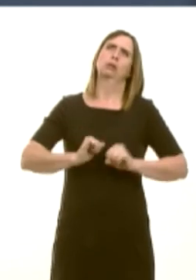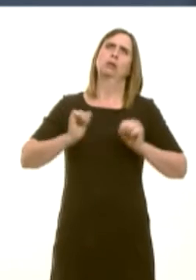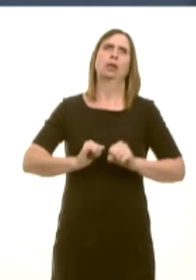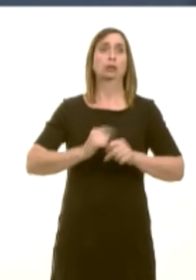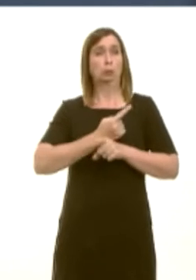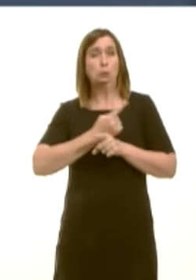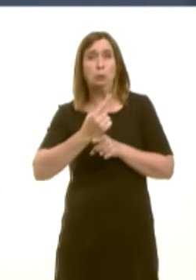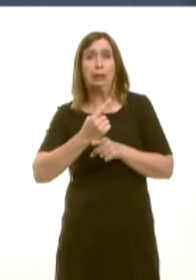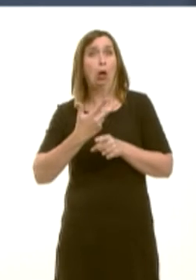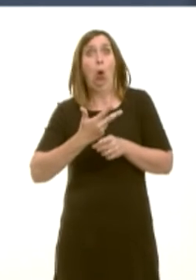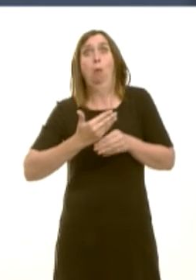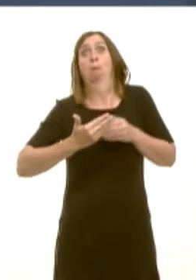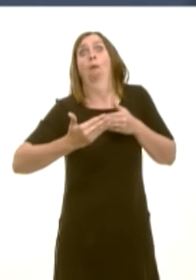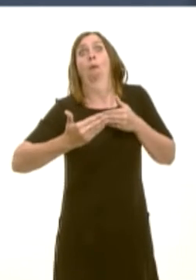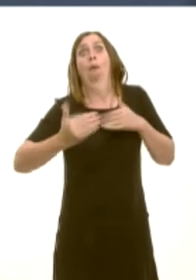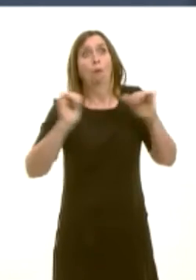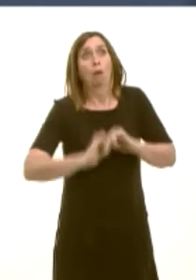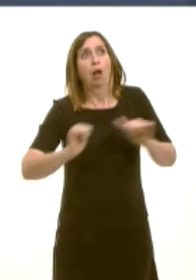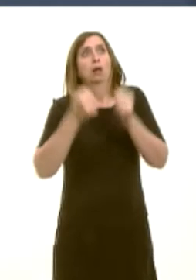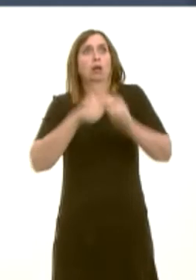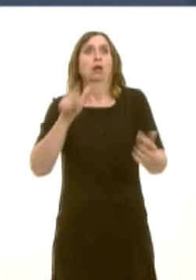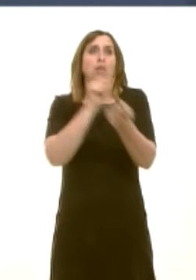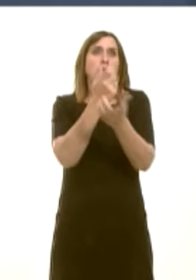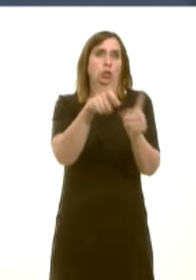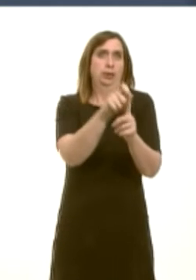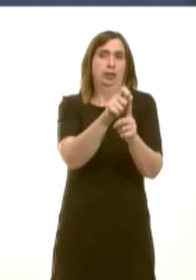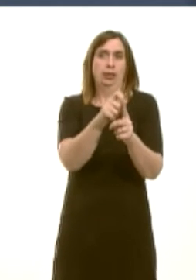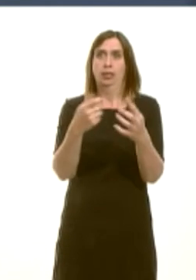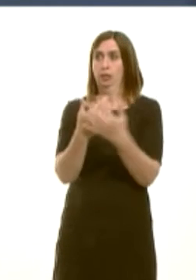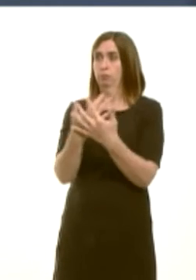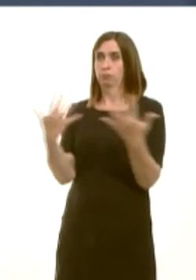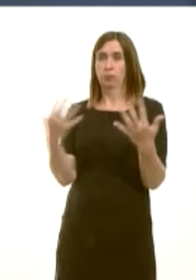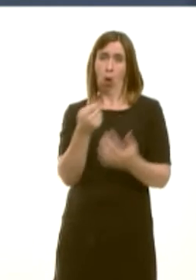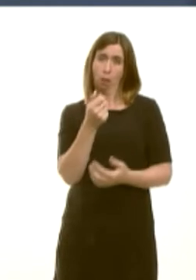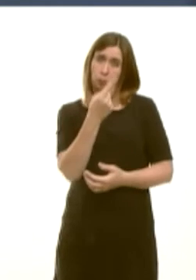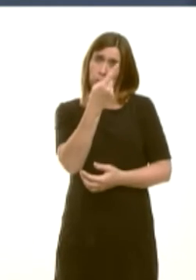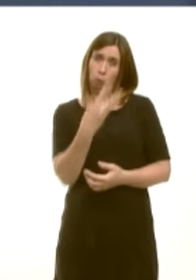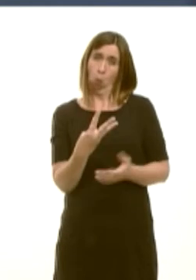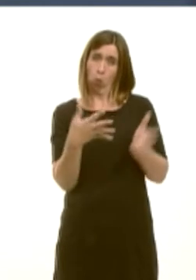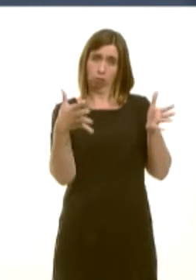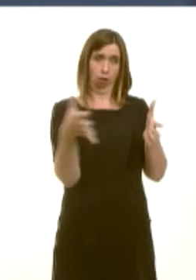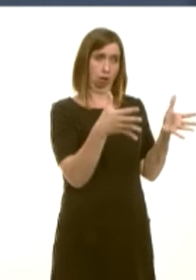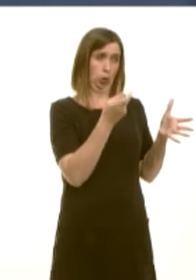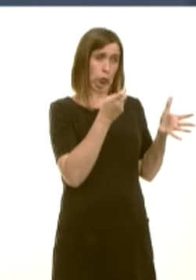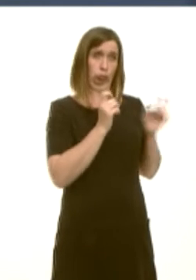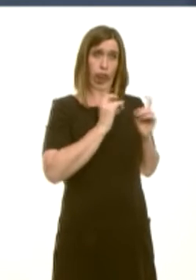even longer, and with a quarter of GPs nearing retirement, are you seriously saying that